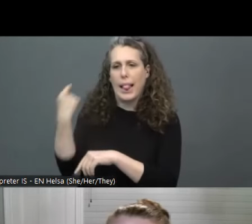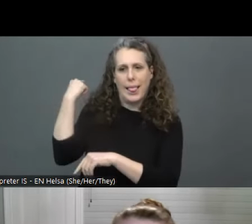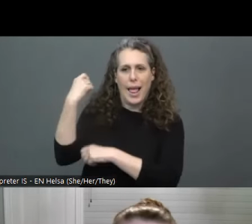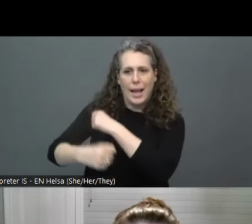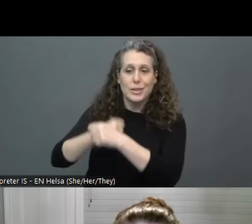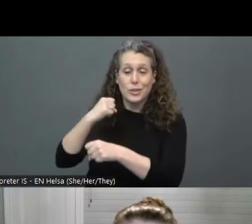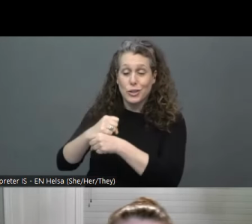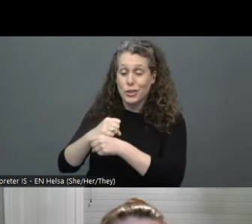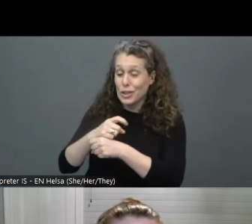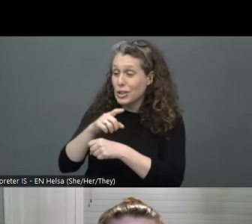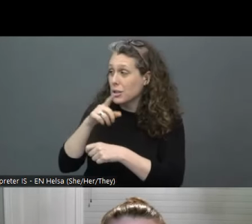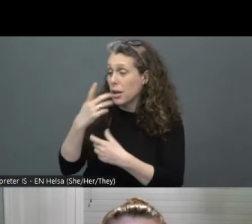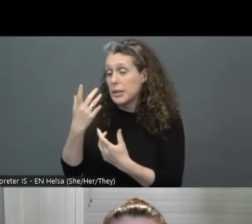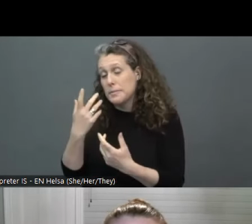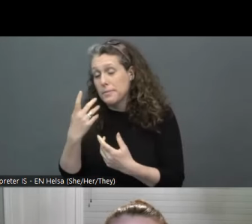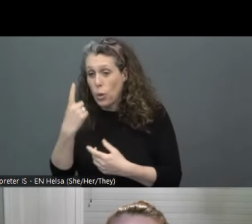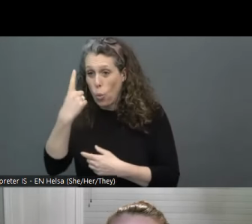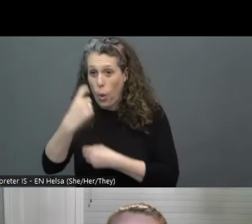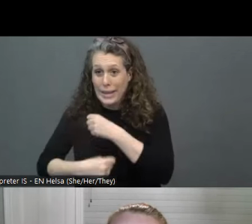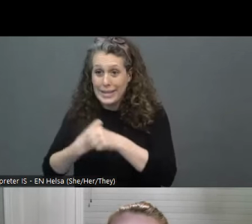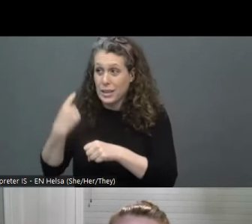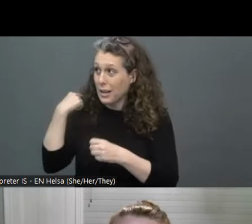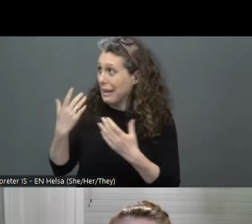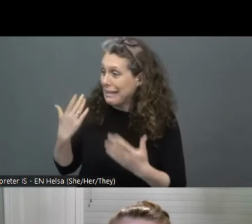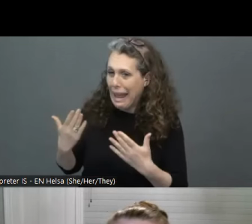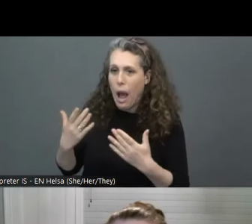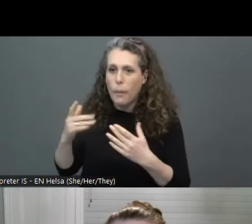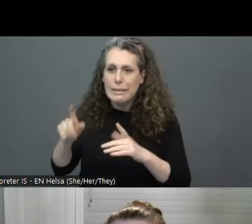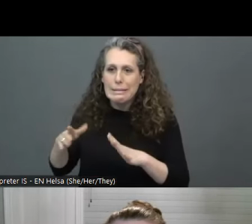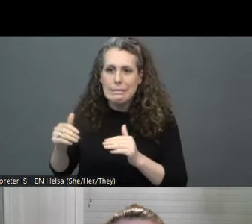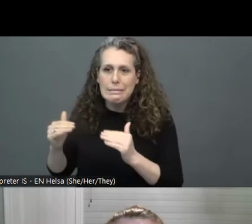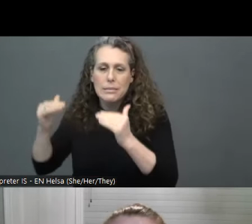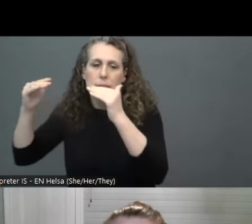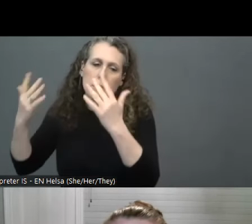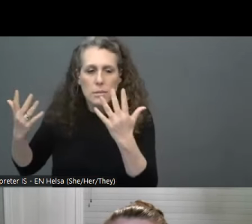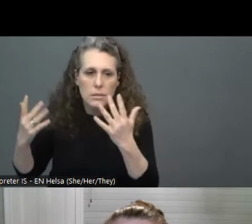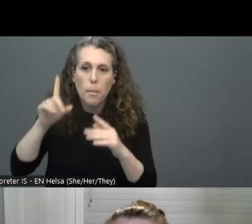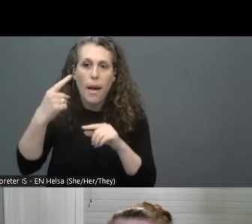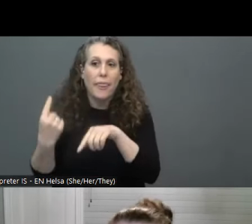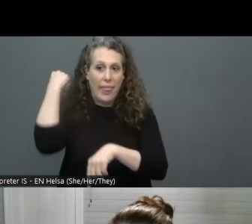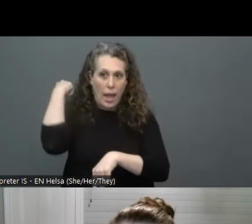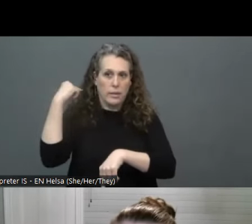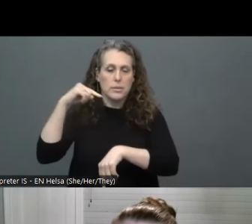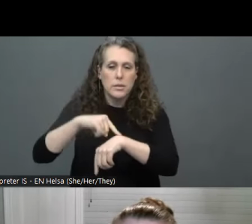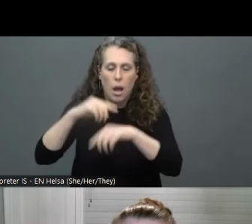be new initiatives we want to build off. I want to share what we thought could be a model for the